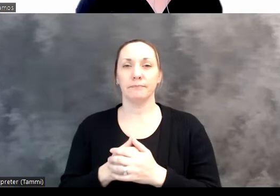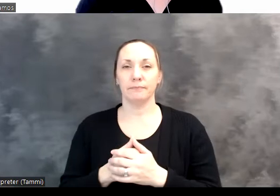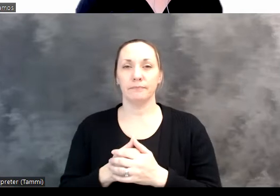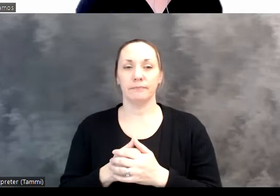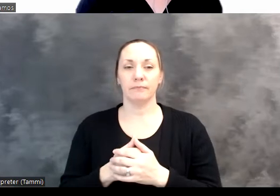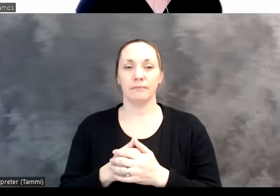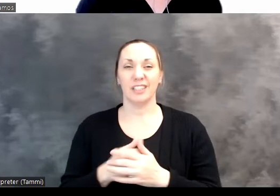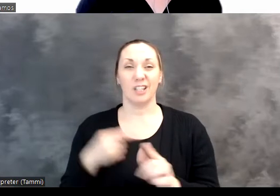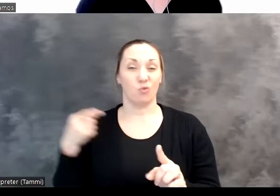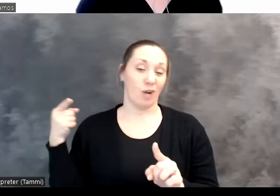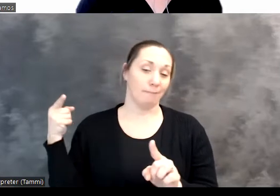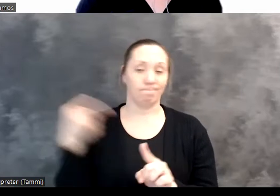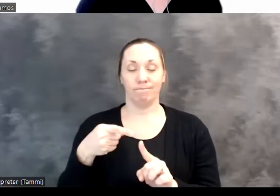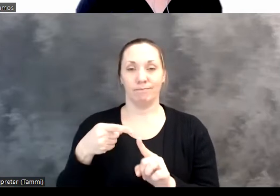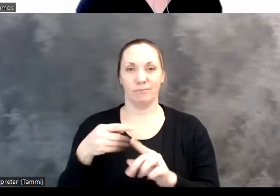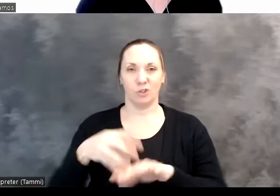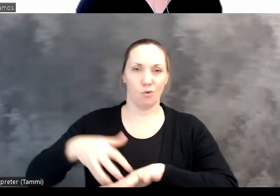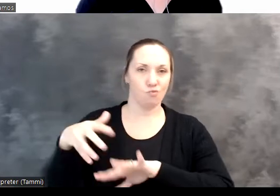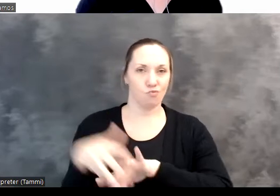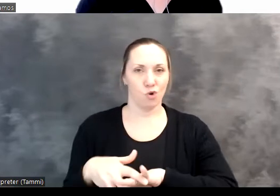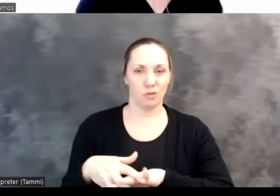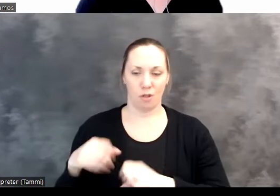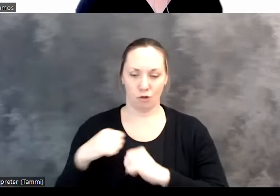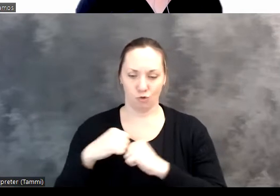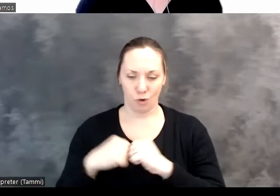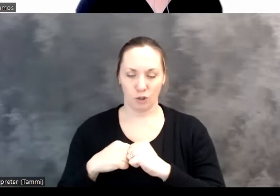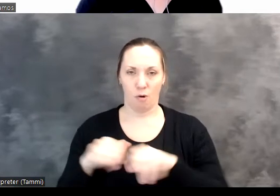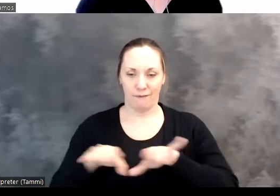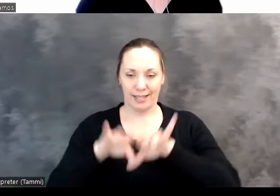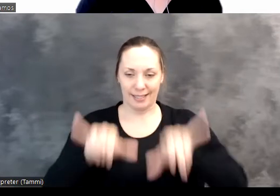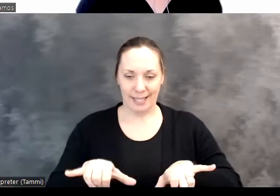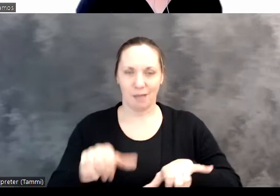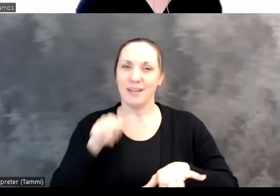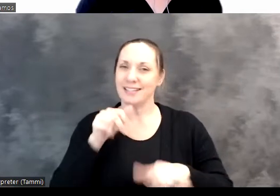ies, moving through a medical system that's, you